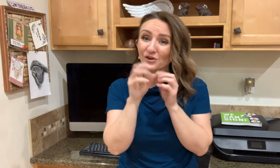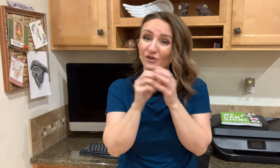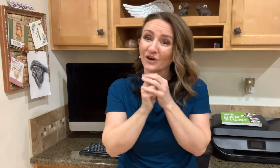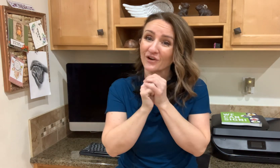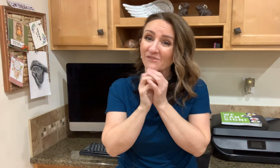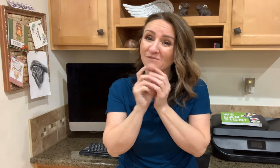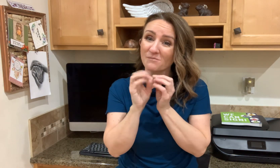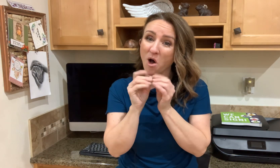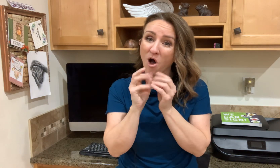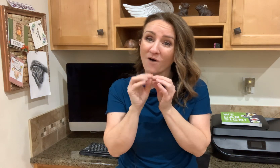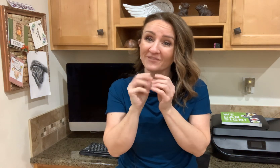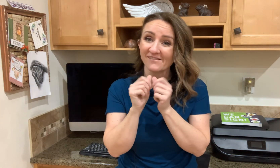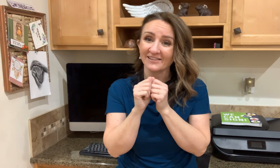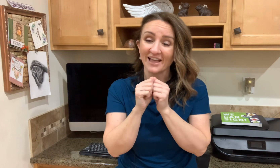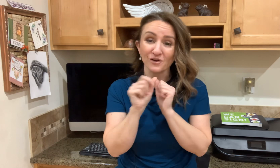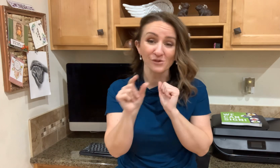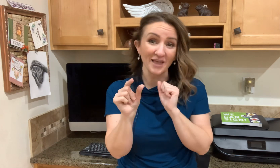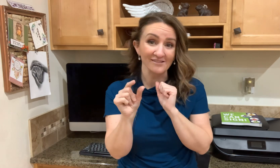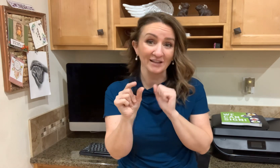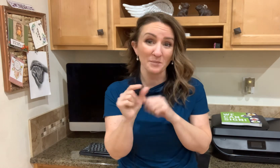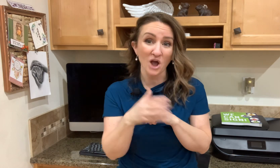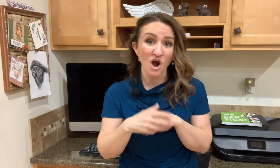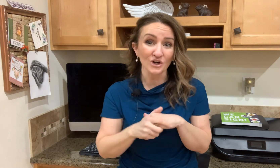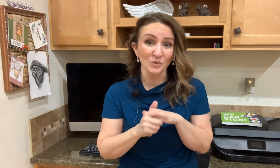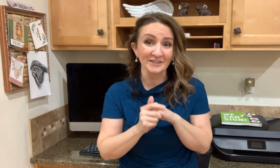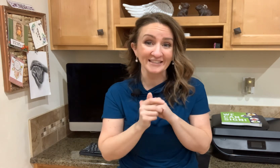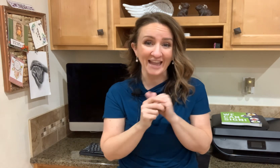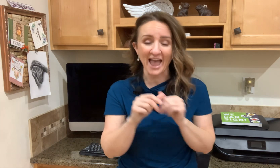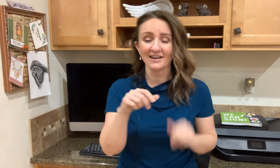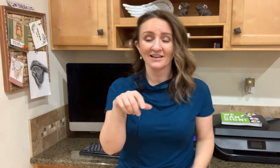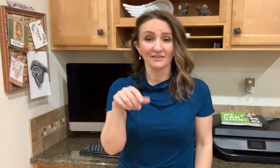are very small fisted letters, so that's a little bit harder one to get. Let me